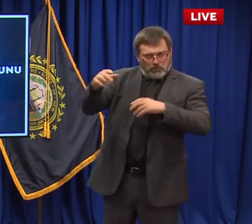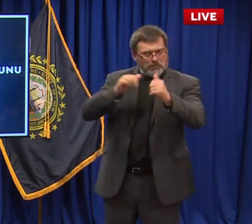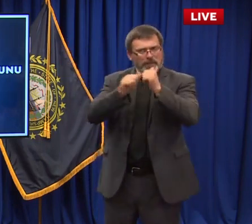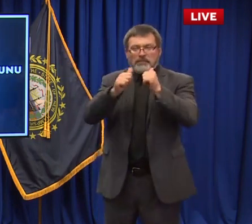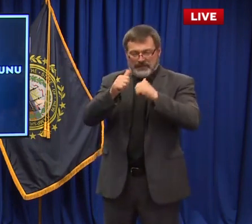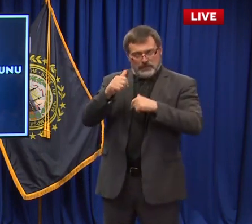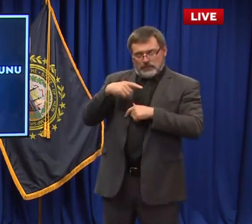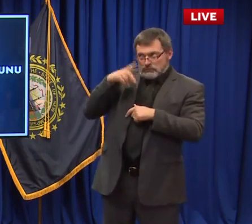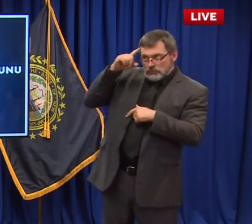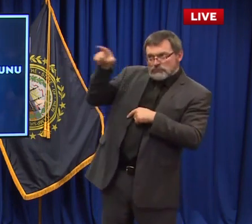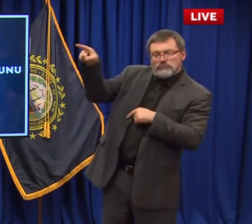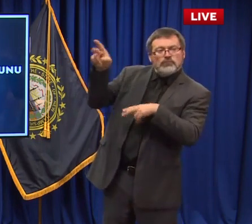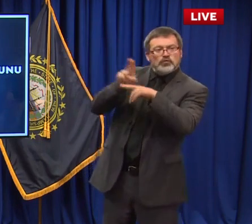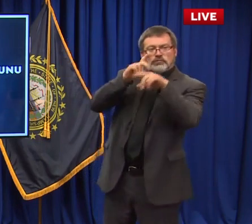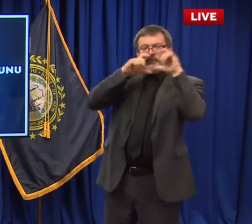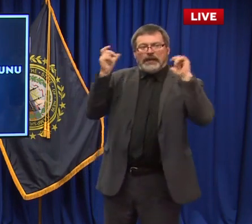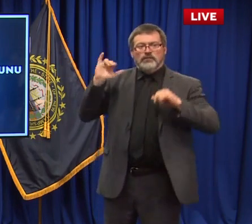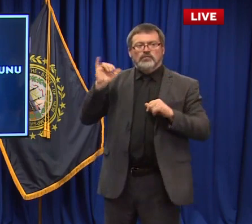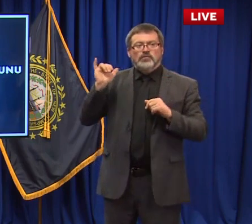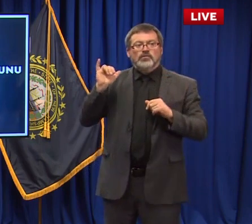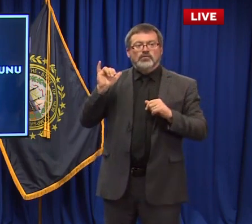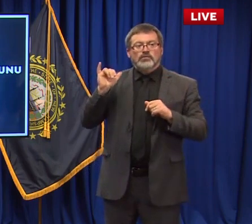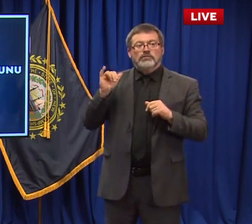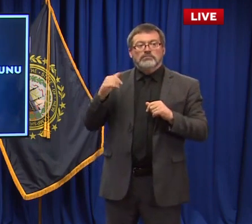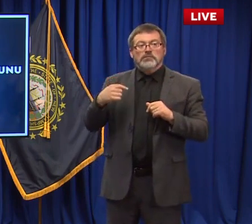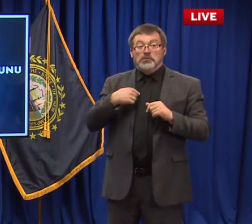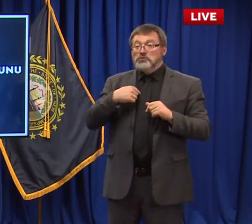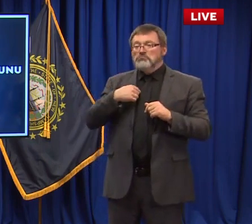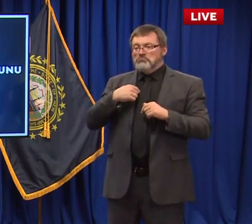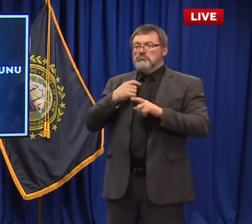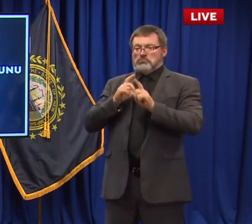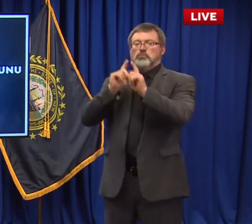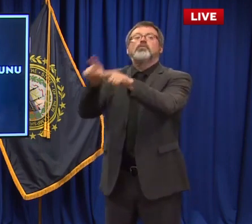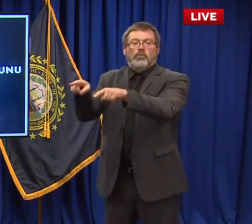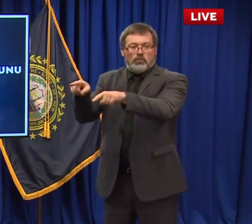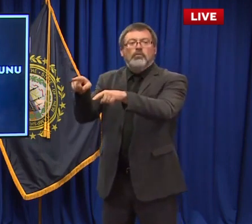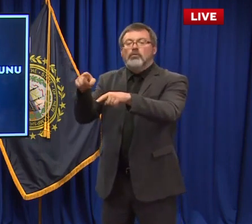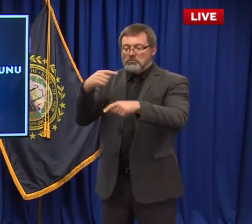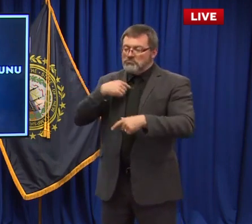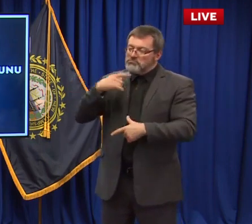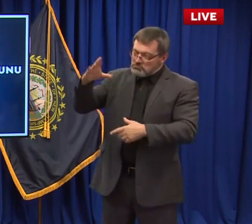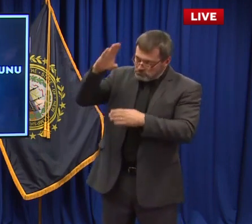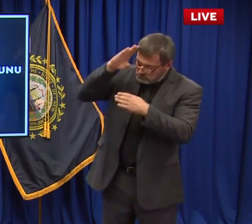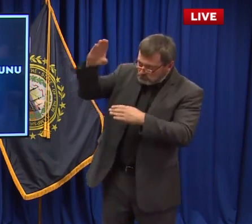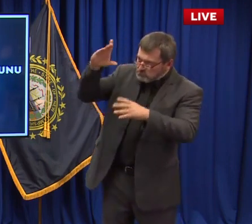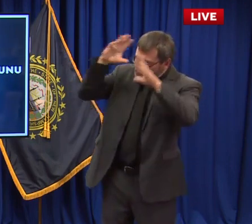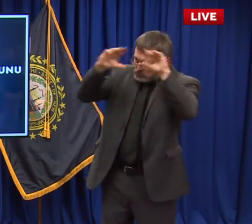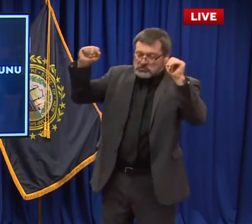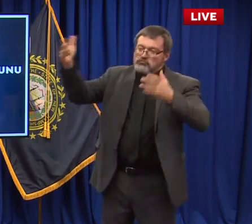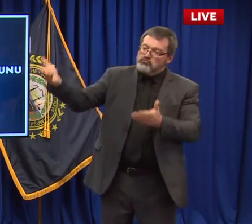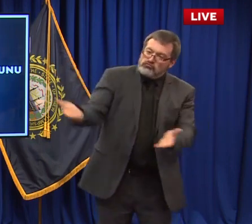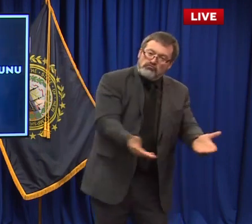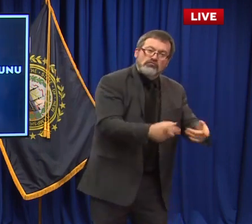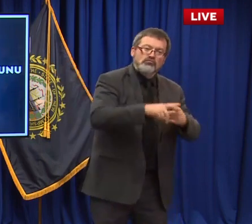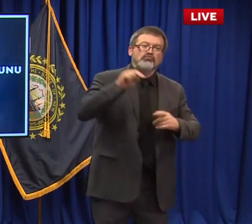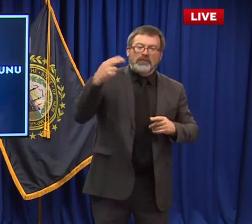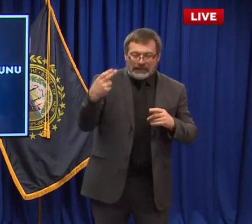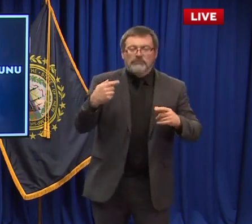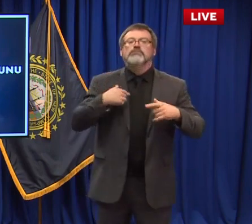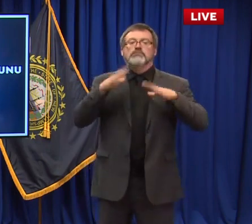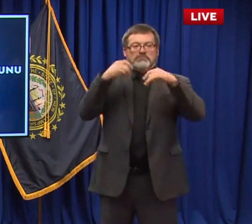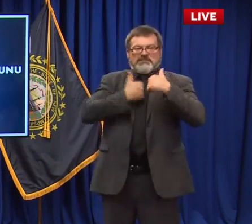I SUSPECT I WILL BE THERE TO GREET THE PRESIDENT WHEN HE ARRIVES, AS I ALWAYS HAVE, AND I WILL BE WEARING MY MASK.